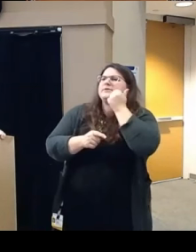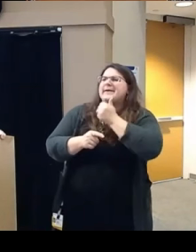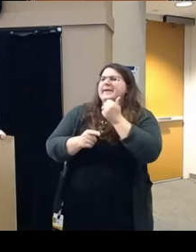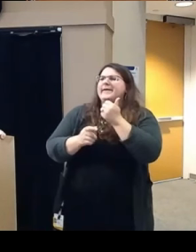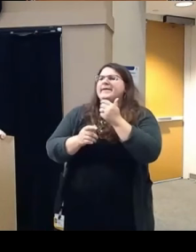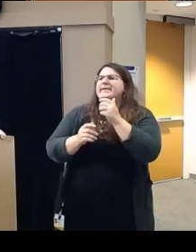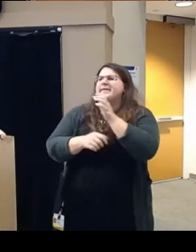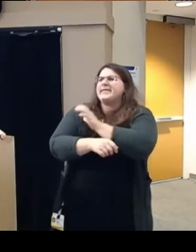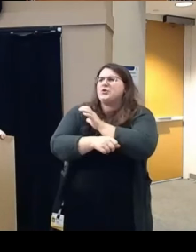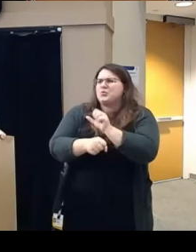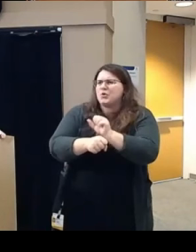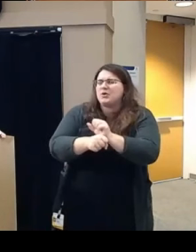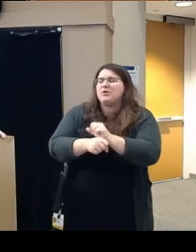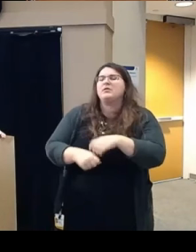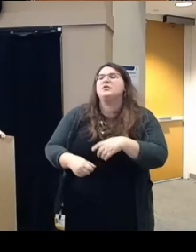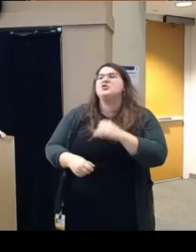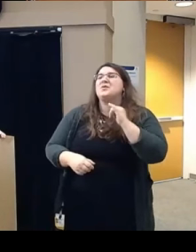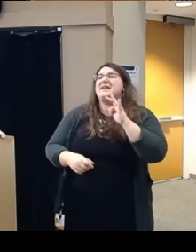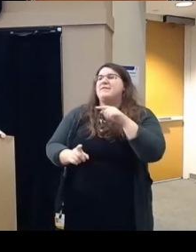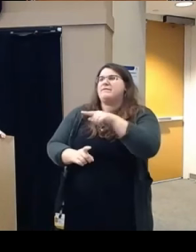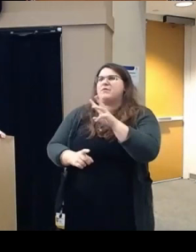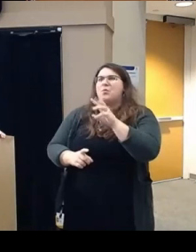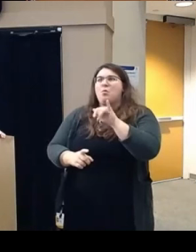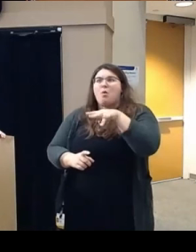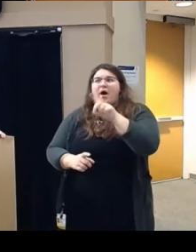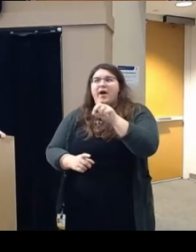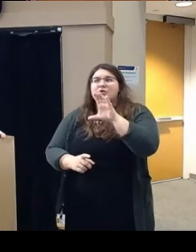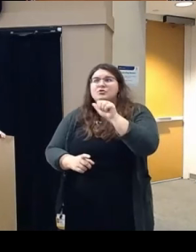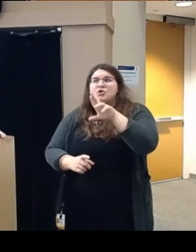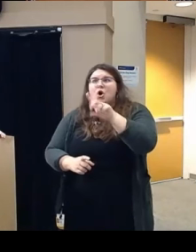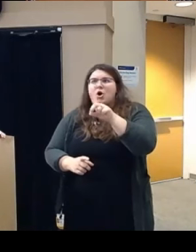that discharge criteria note um that would be a great question for your specific clinical super